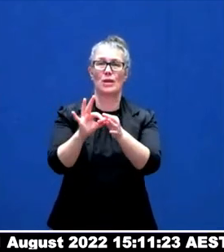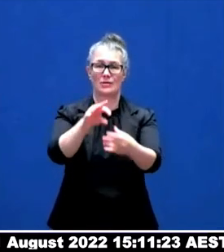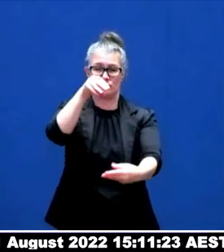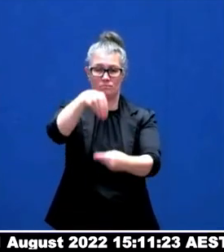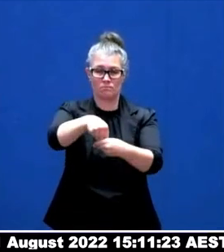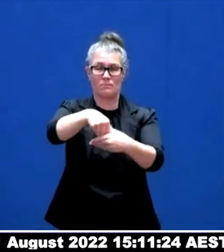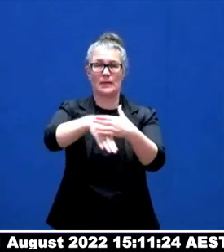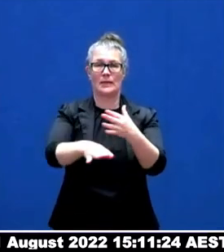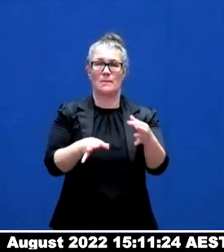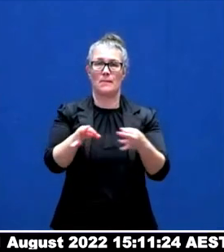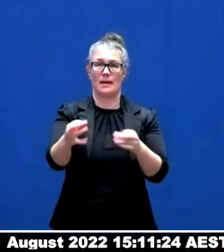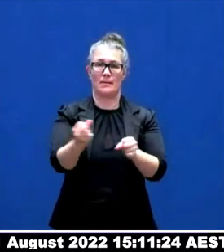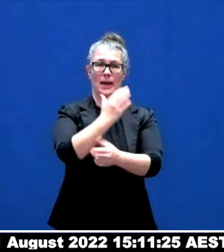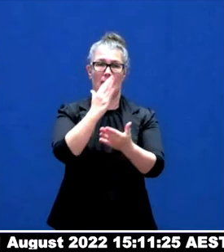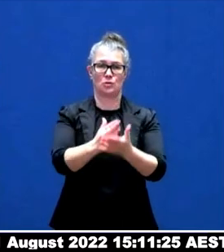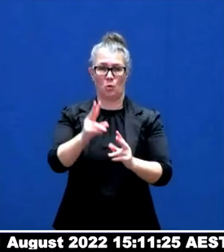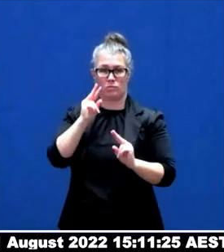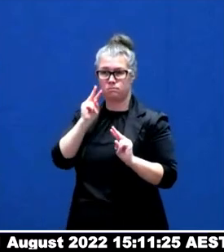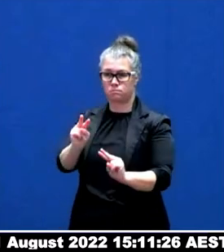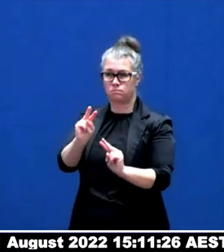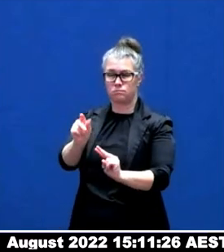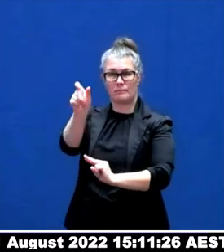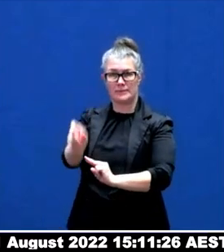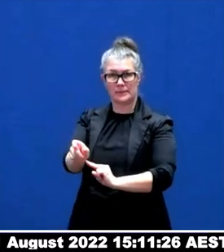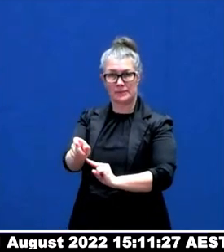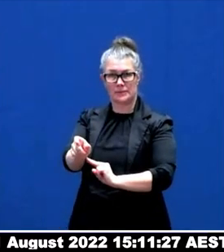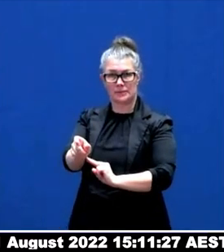that there are eyes on that participant and the participant has access to someone to